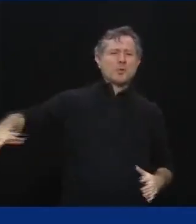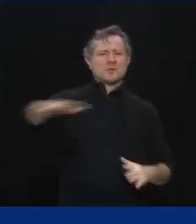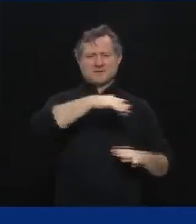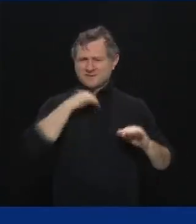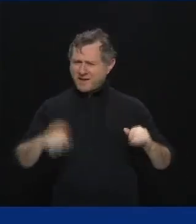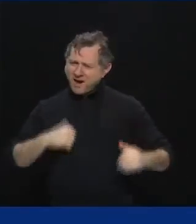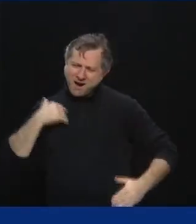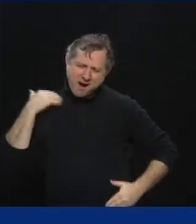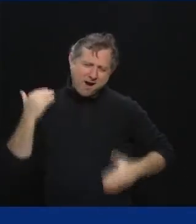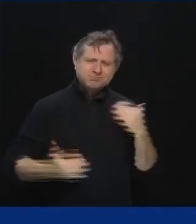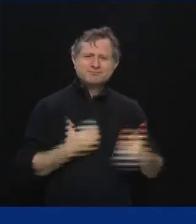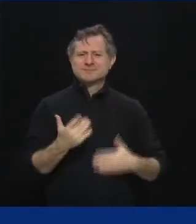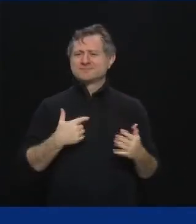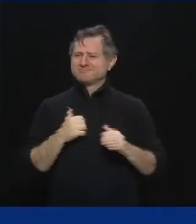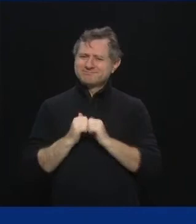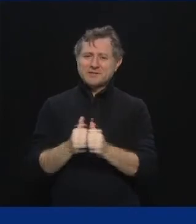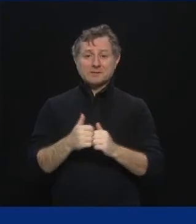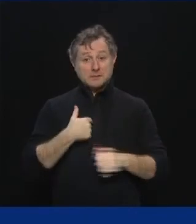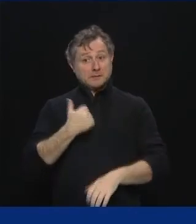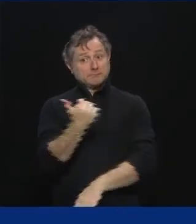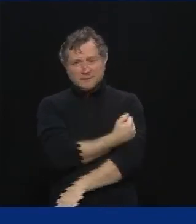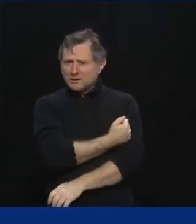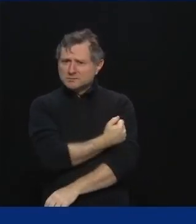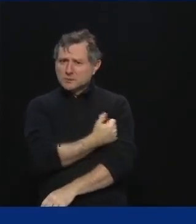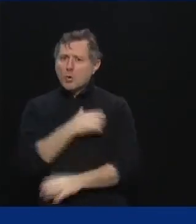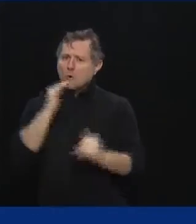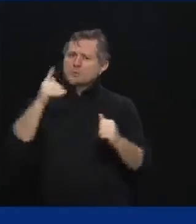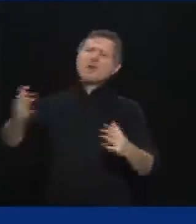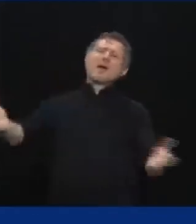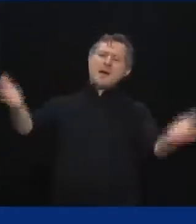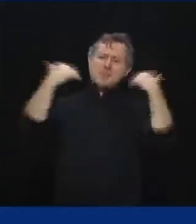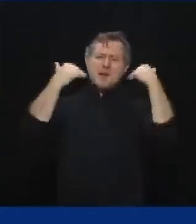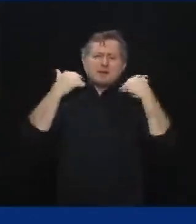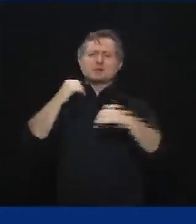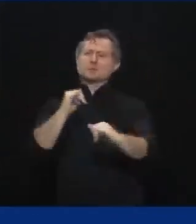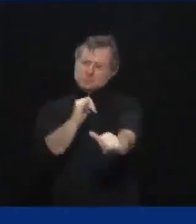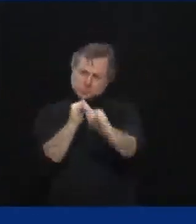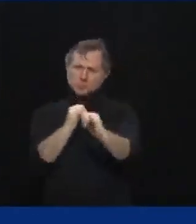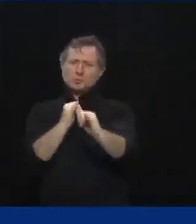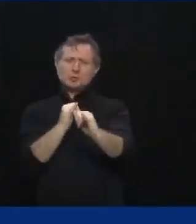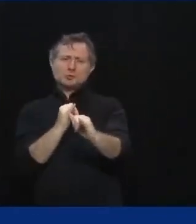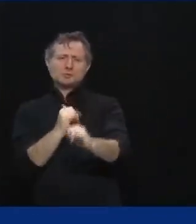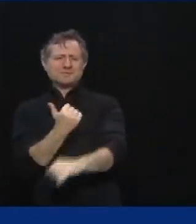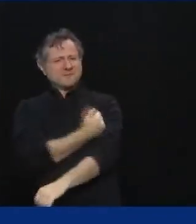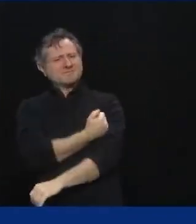PROTECT OURSELVES, OUR FAMILIES AND OUR FOOTBALL COMMUNITY SO WE CAN GET BACK TO ACTION SAFELY.